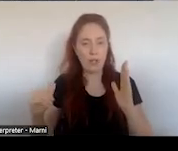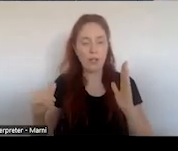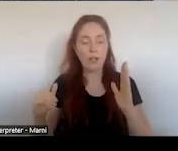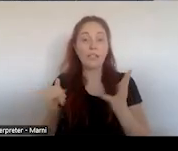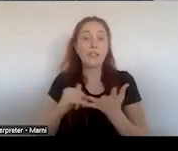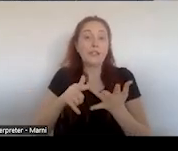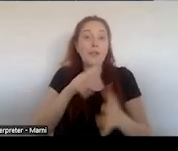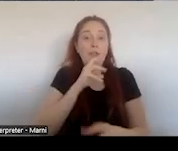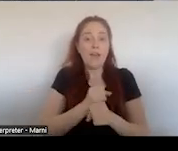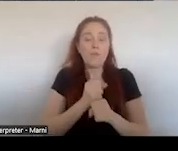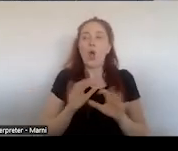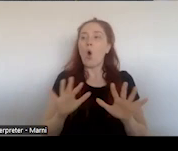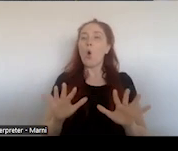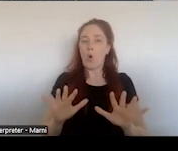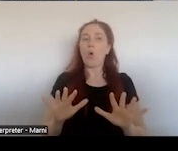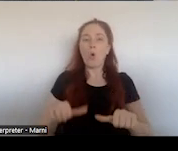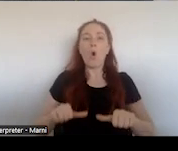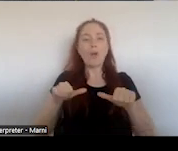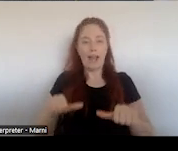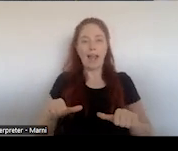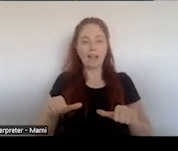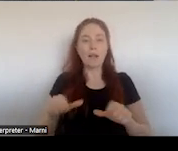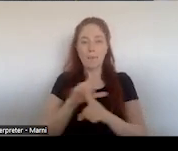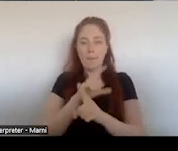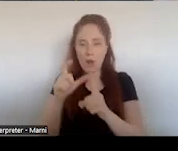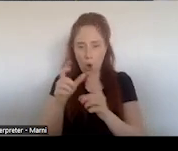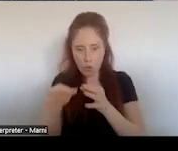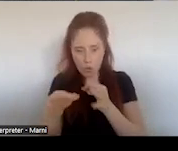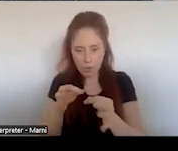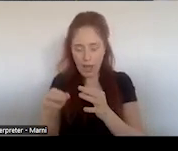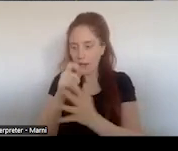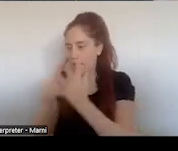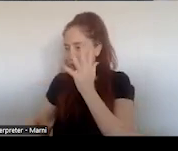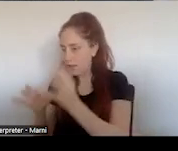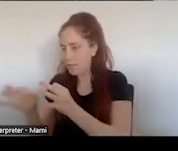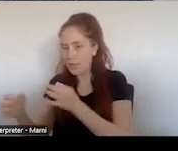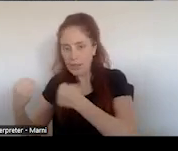the National Cultural Policy which is 'Revive: a place for every story, a story for every place',